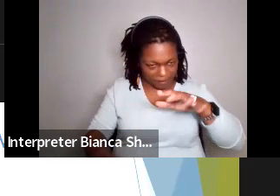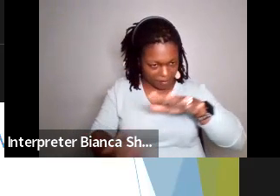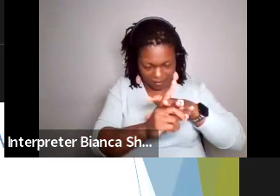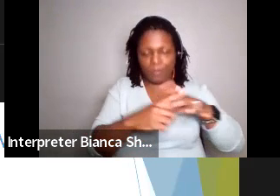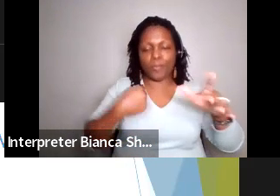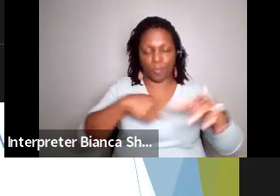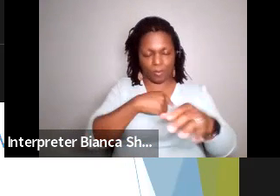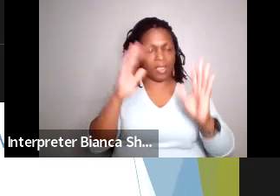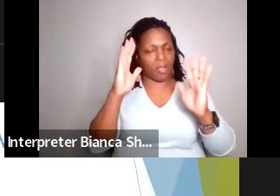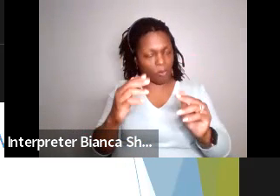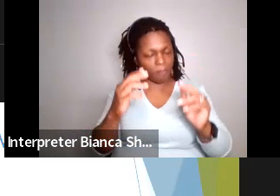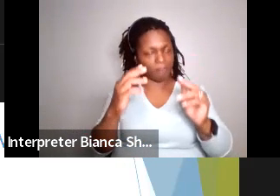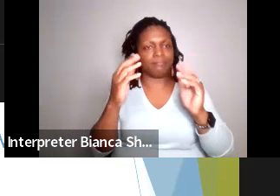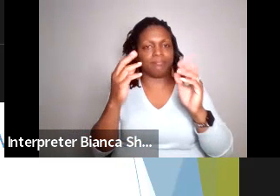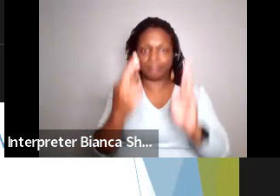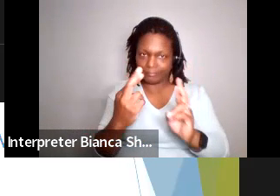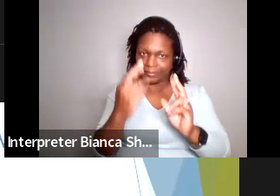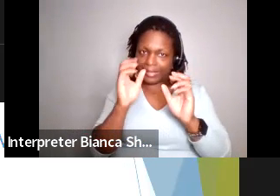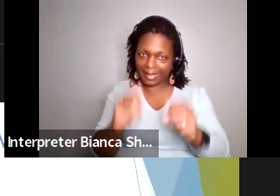We're hopeful that it will be able to start by October one, Elizabeth.